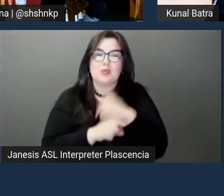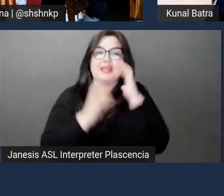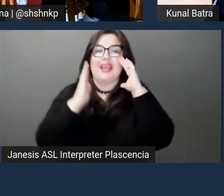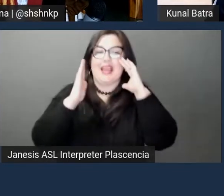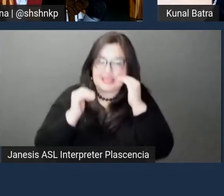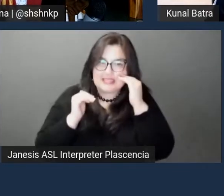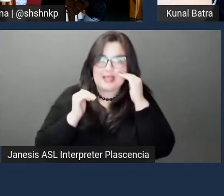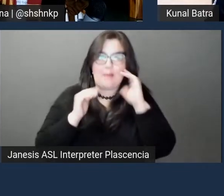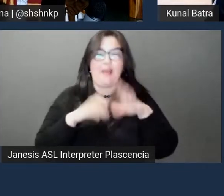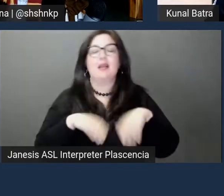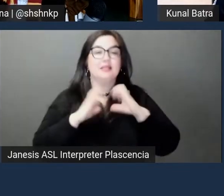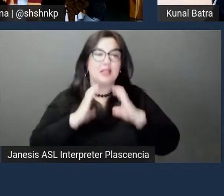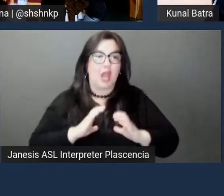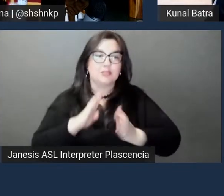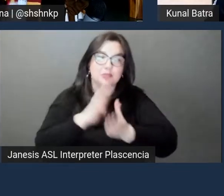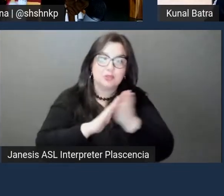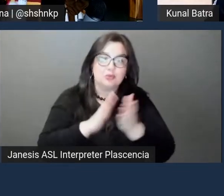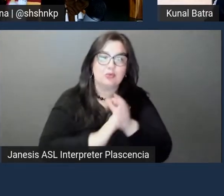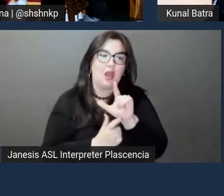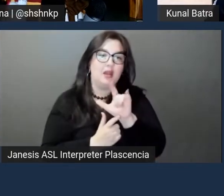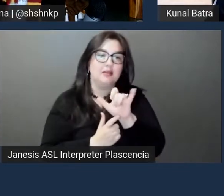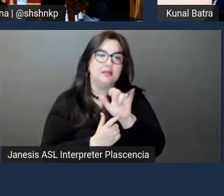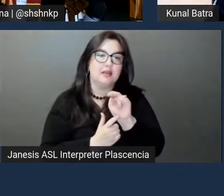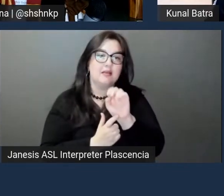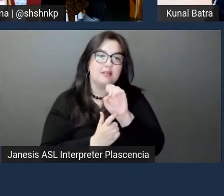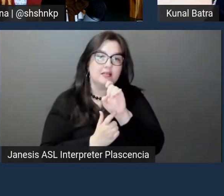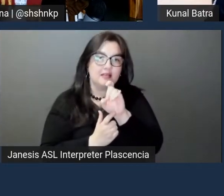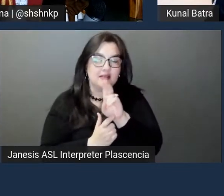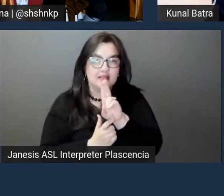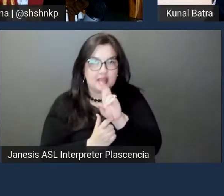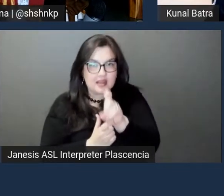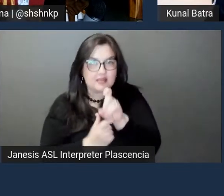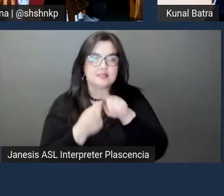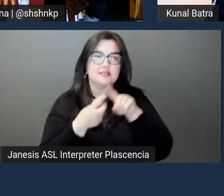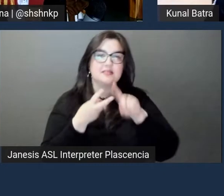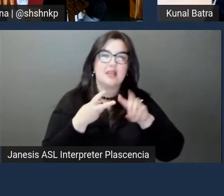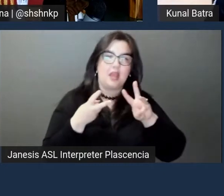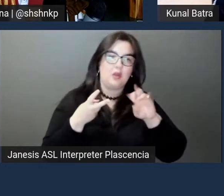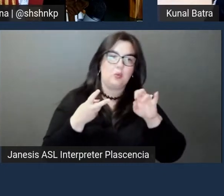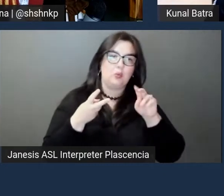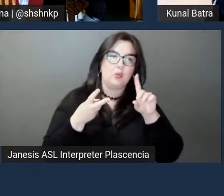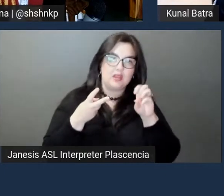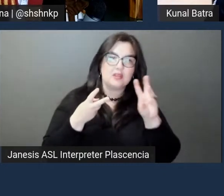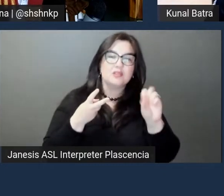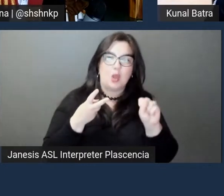Windows and Linux in one environment or the other, and due to that reason from the get-go,